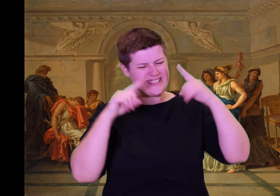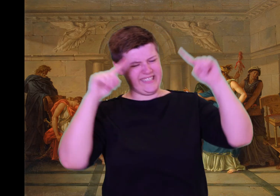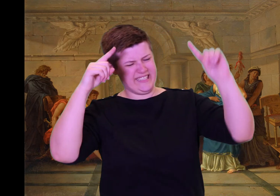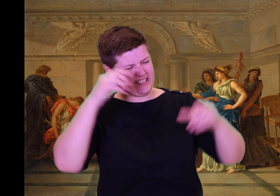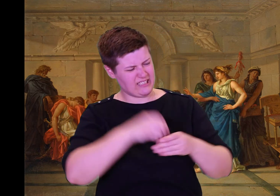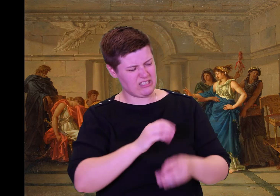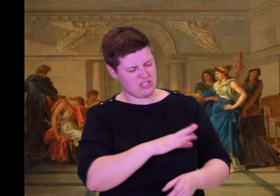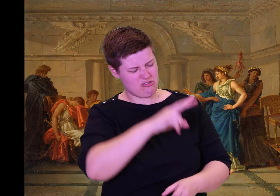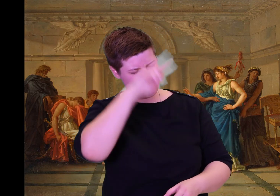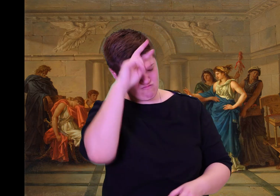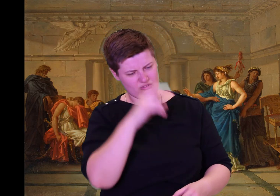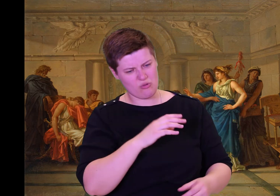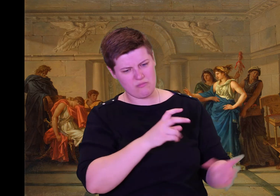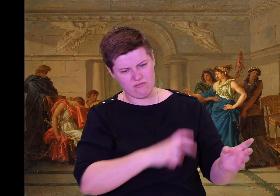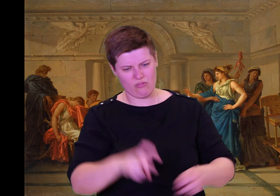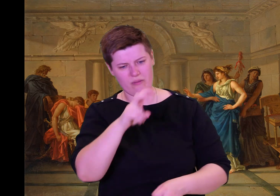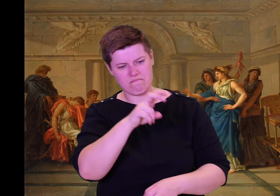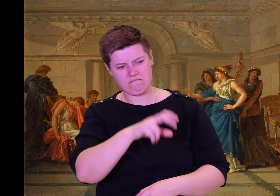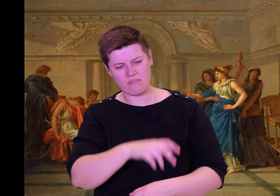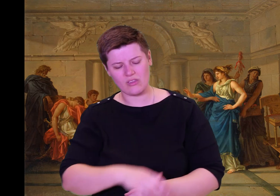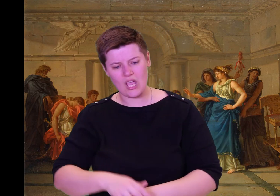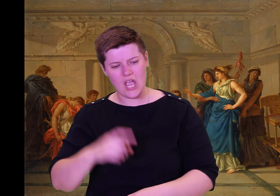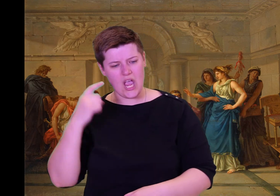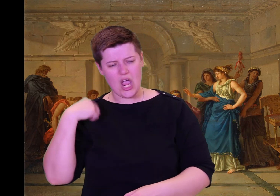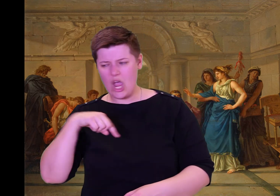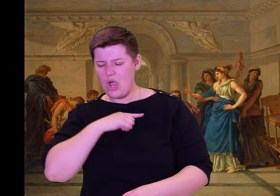Telemachus has launched a ship and